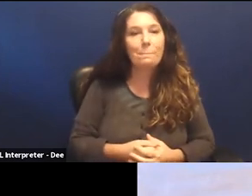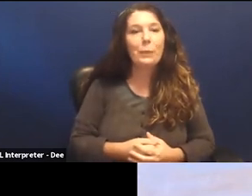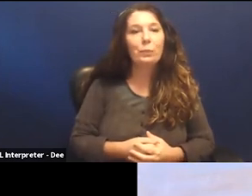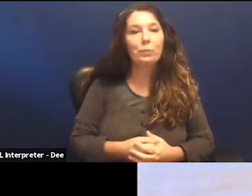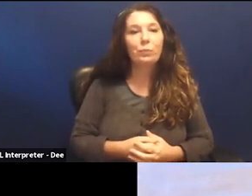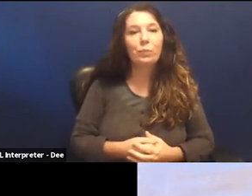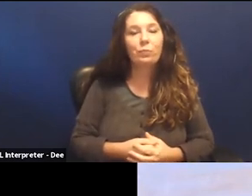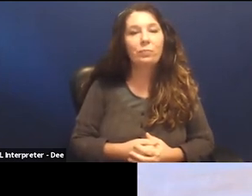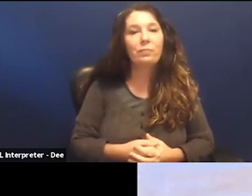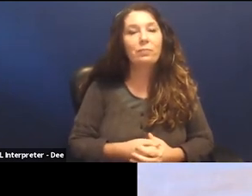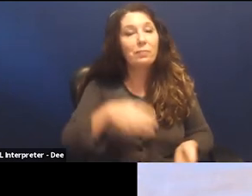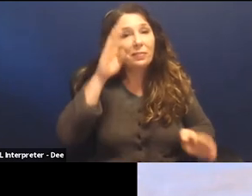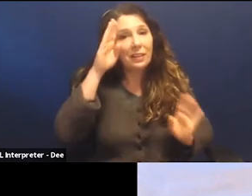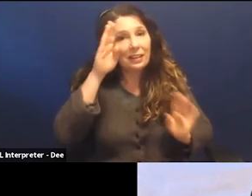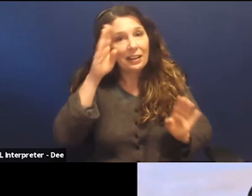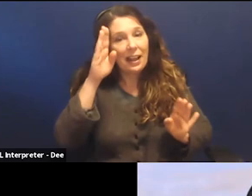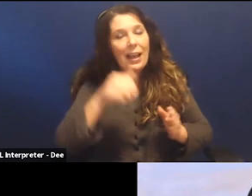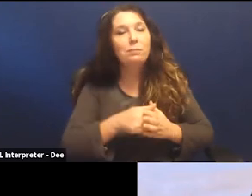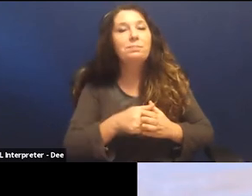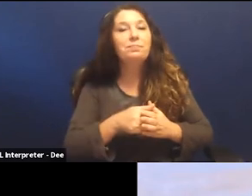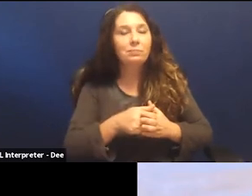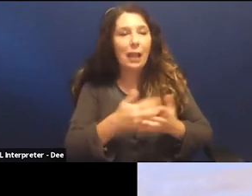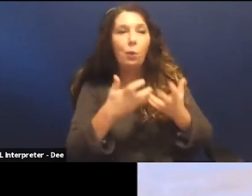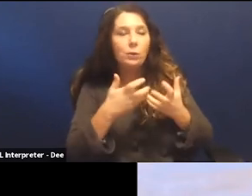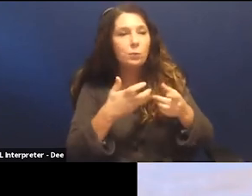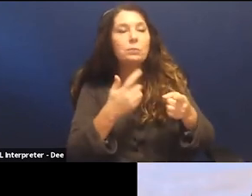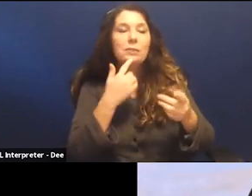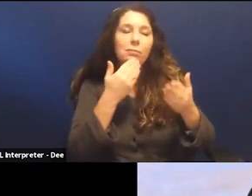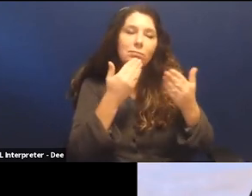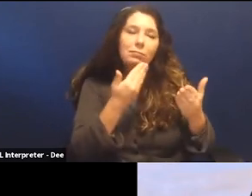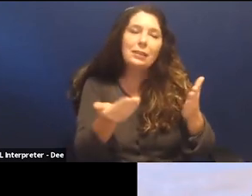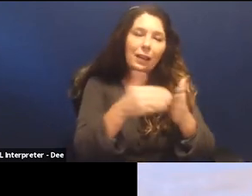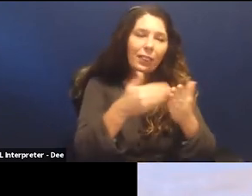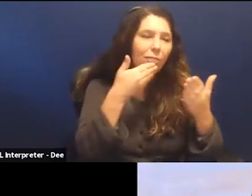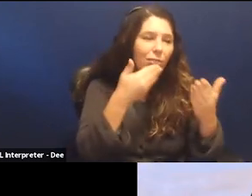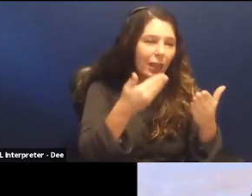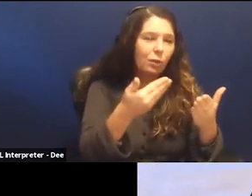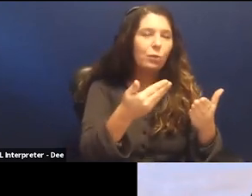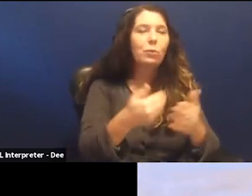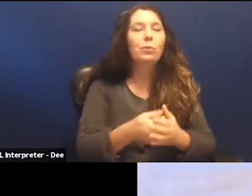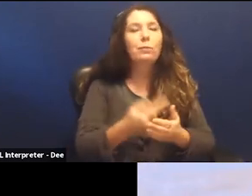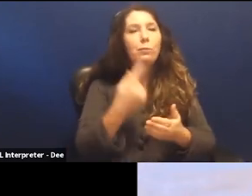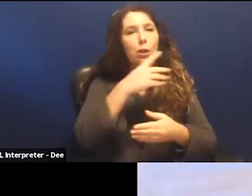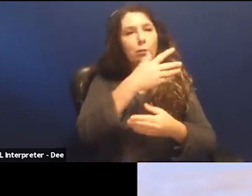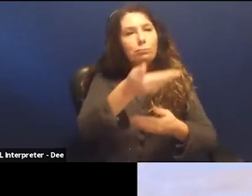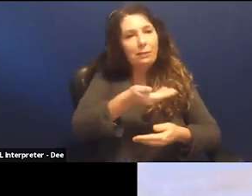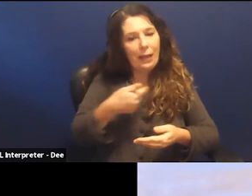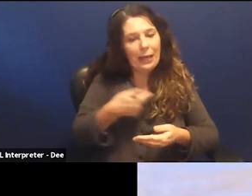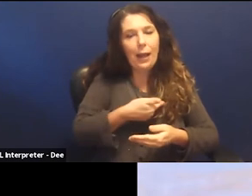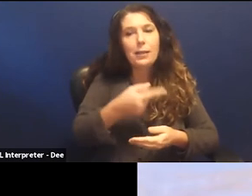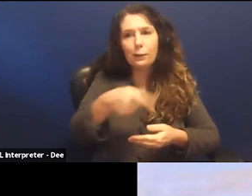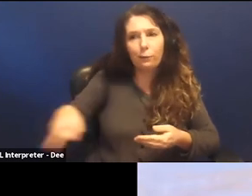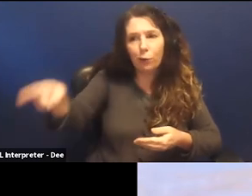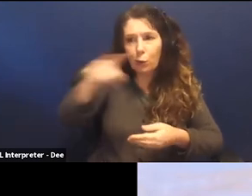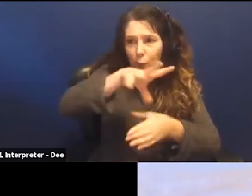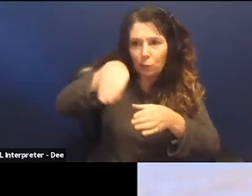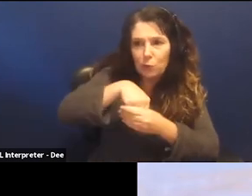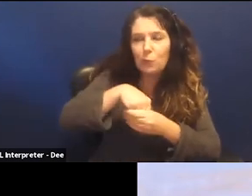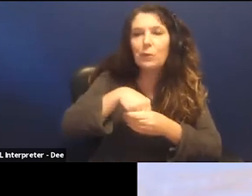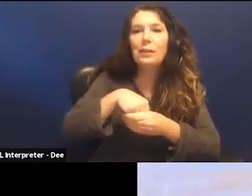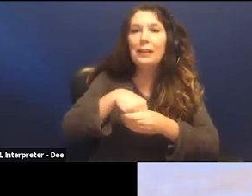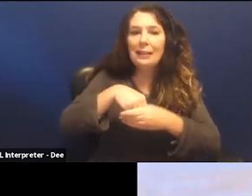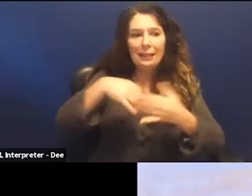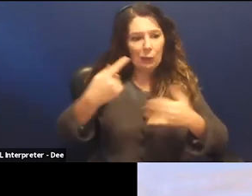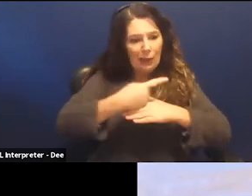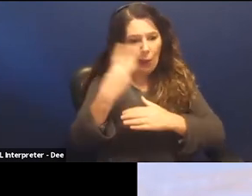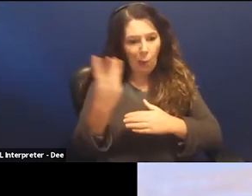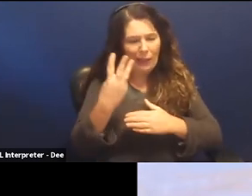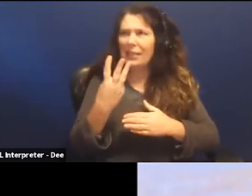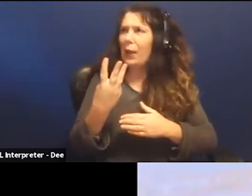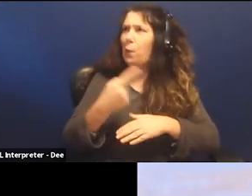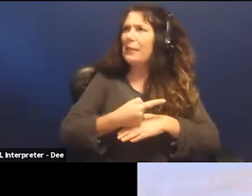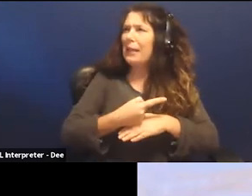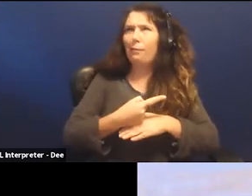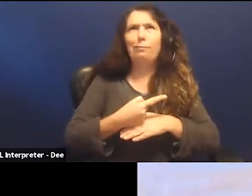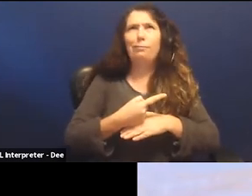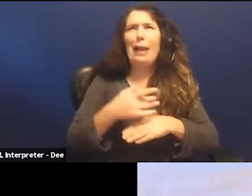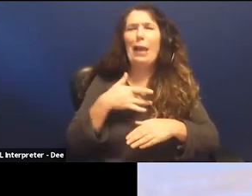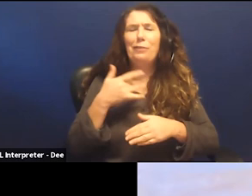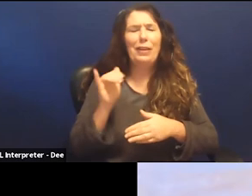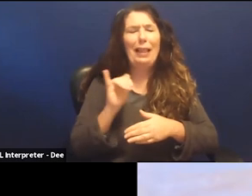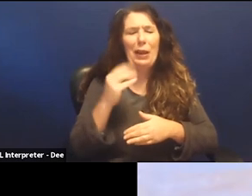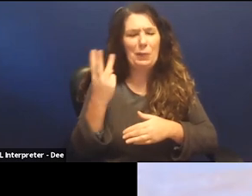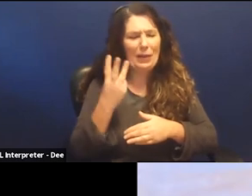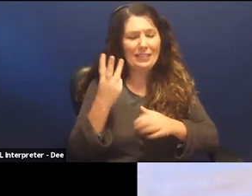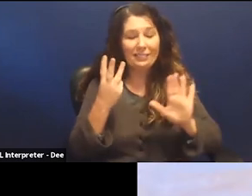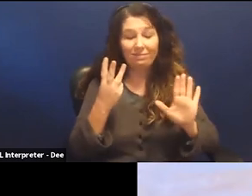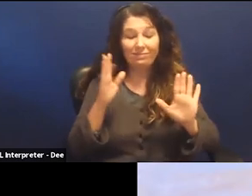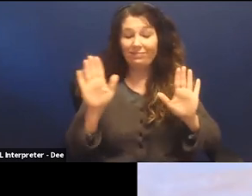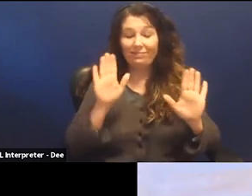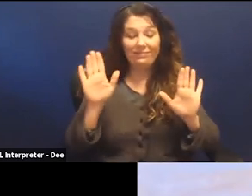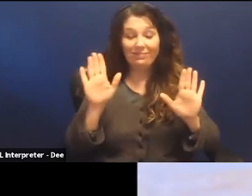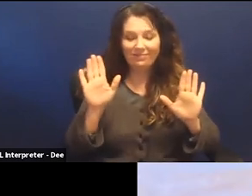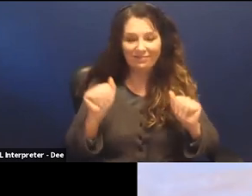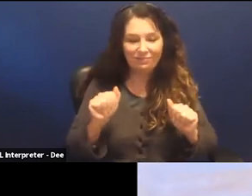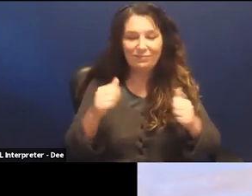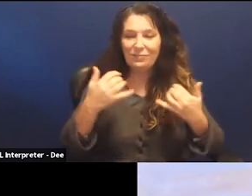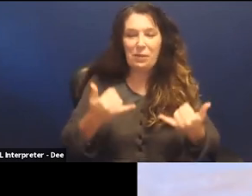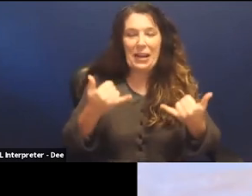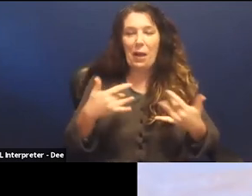Hi everyone, I just want to echo Catherine and thinking our hosts for having us here and thanking everyone for listening on this Wednesday. It took me a minute, because I feel like that's the time that's that's that's the times.